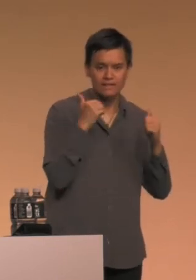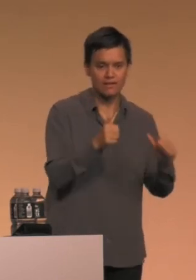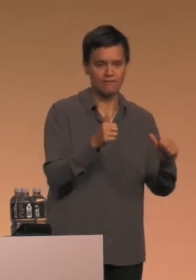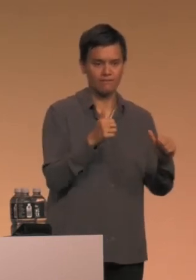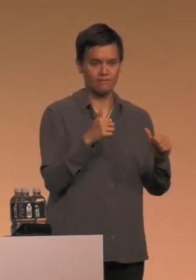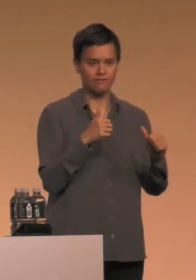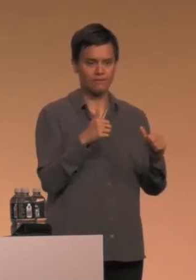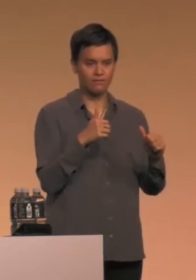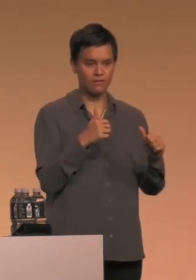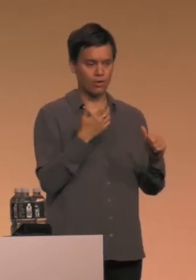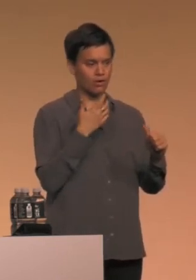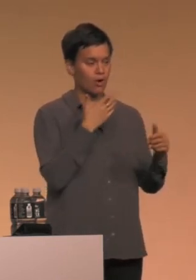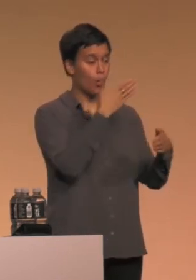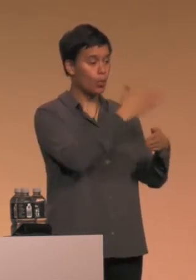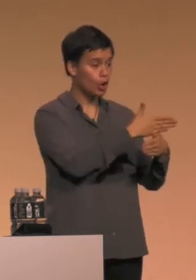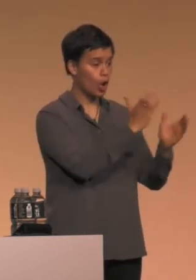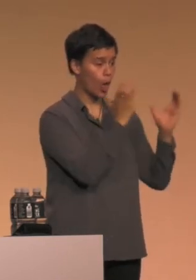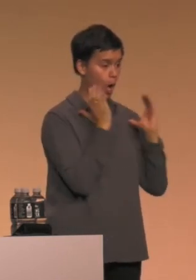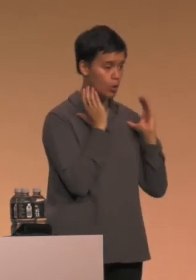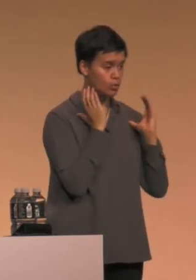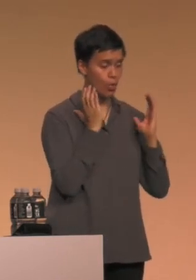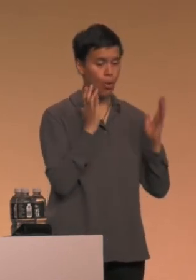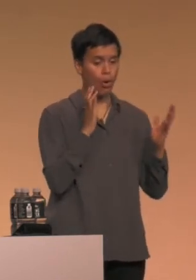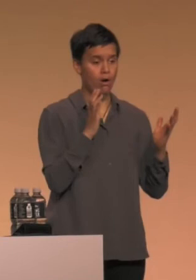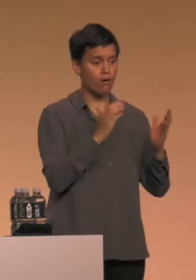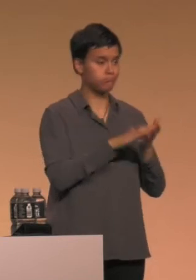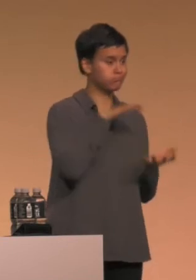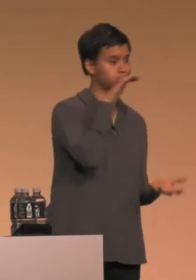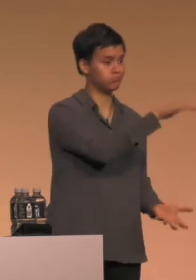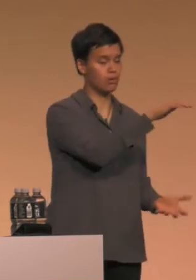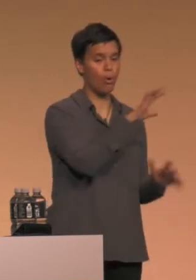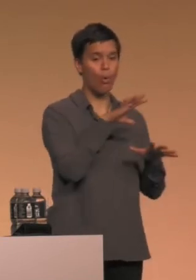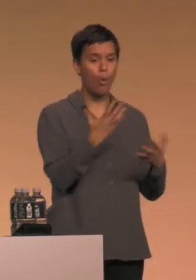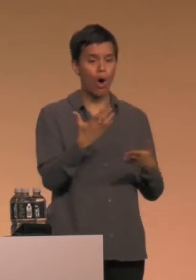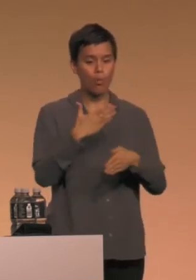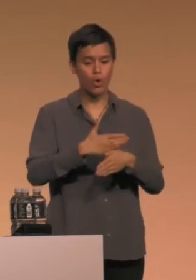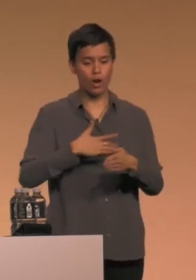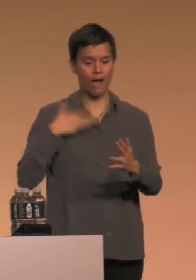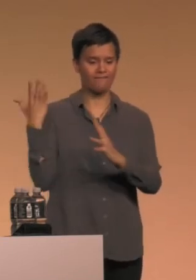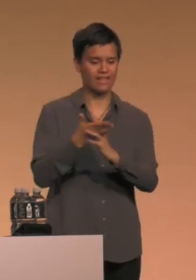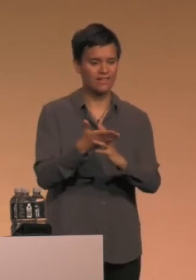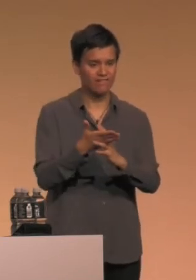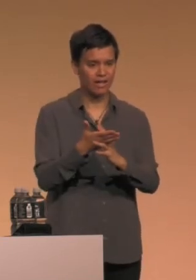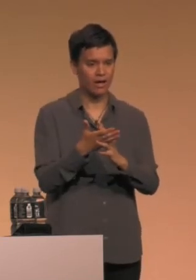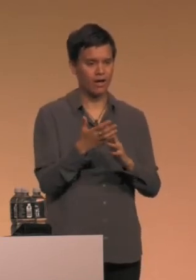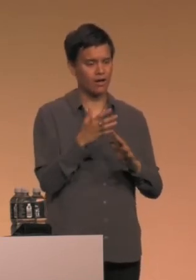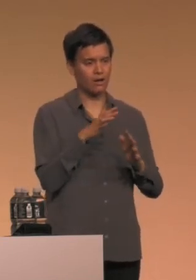High workloads and work-life interference can lead to stressed managers being more demanding than supportive and colleagues being driven